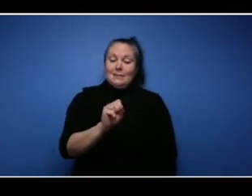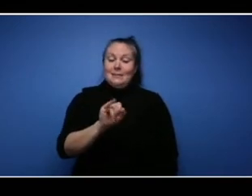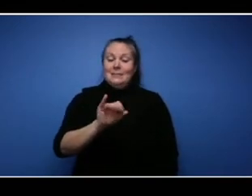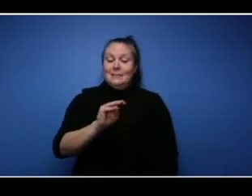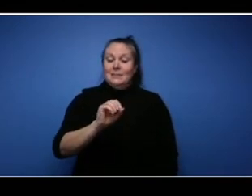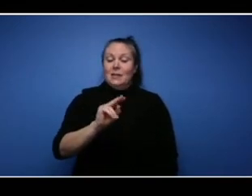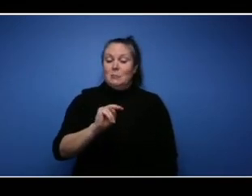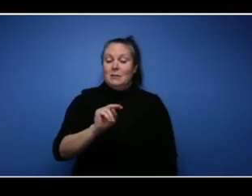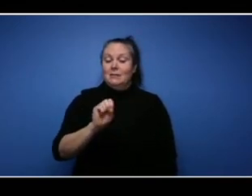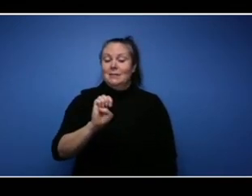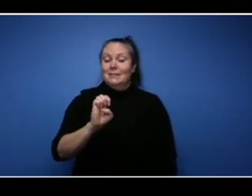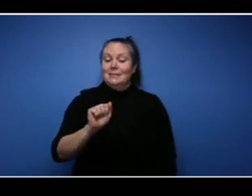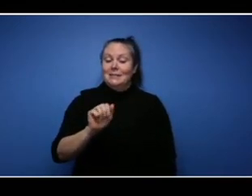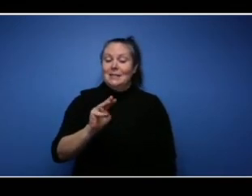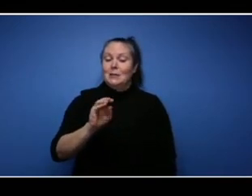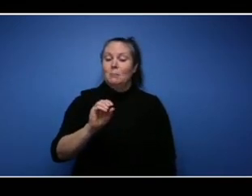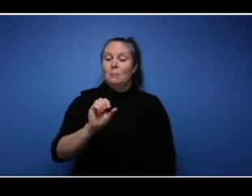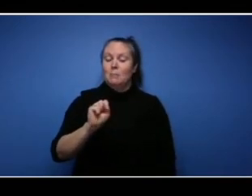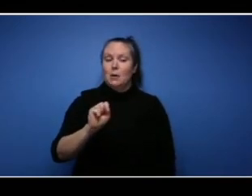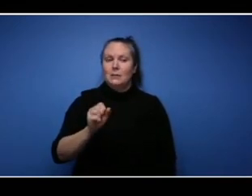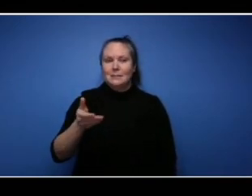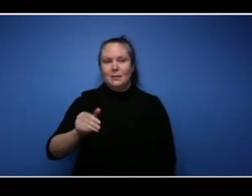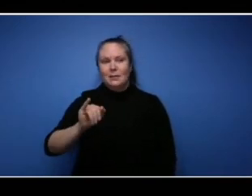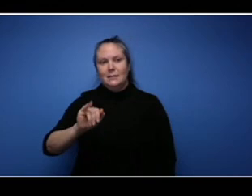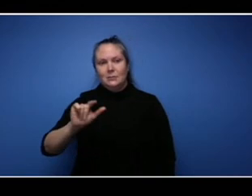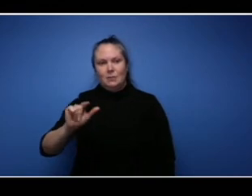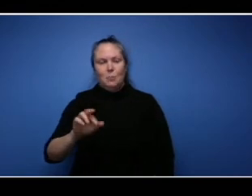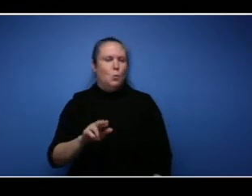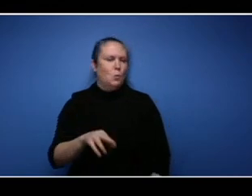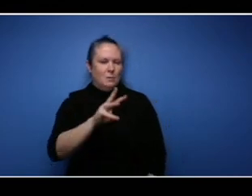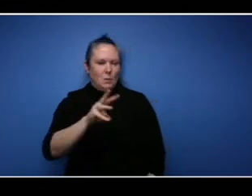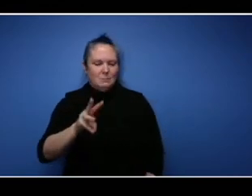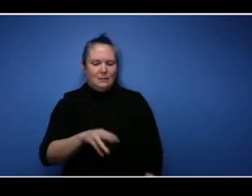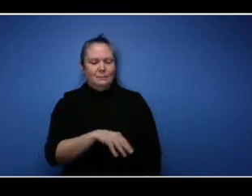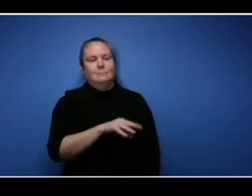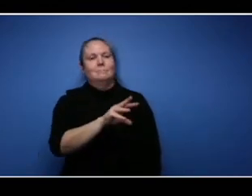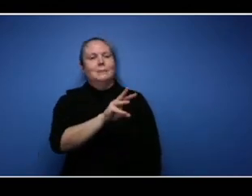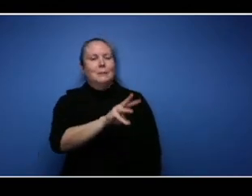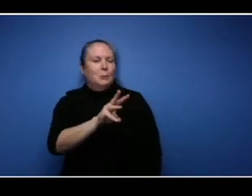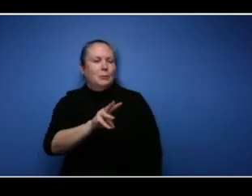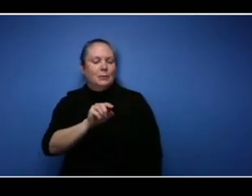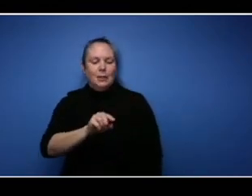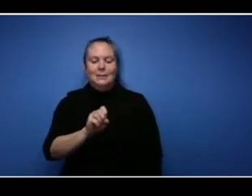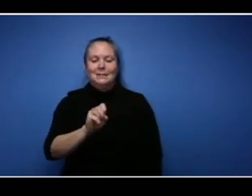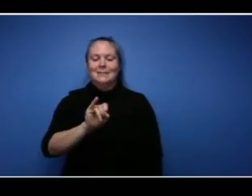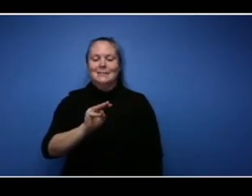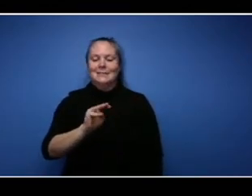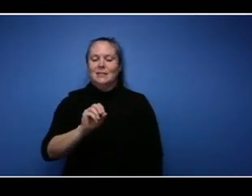www.simonseamoss.com. You can order all of our products through Simon Sea Moss on that